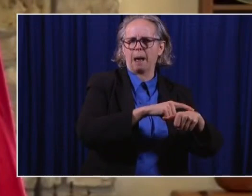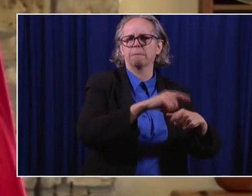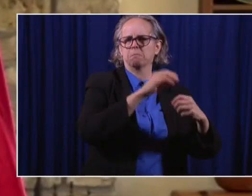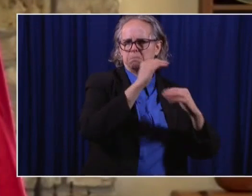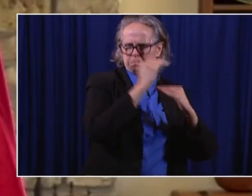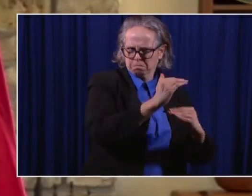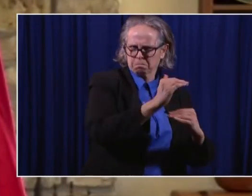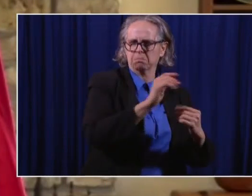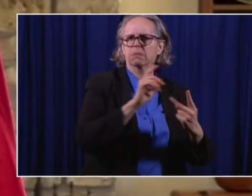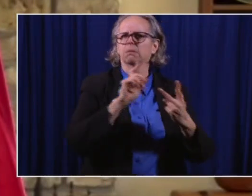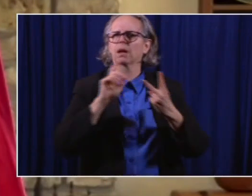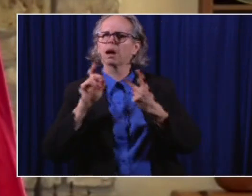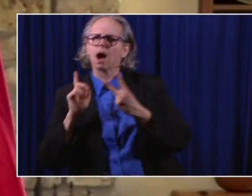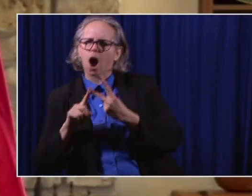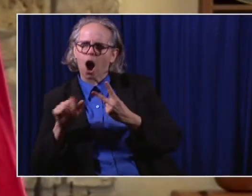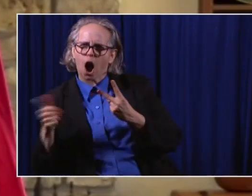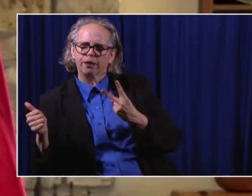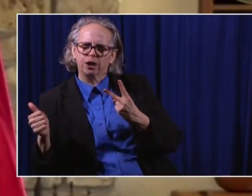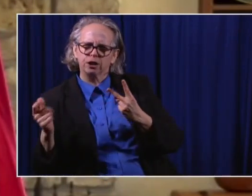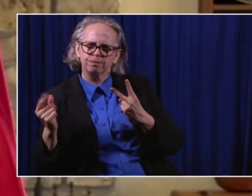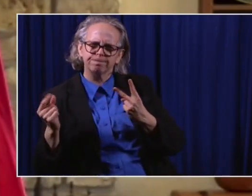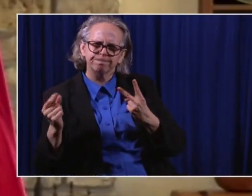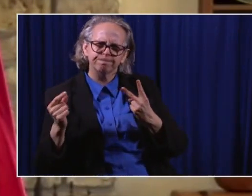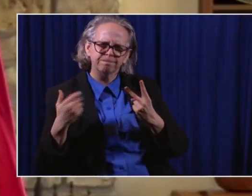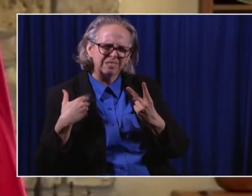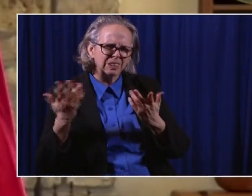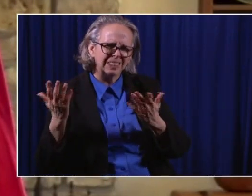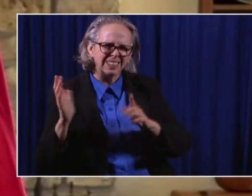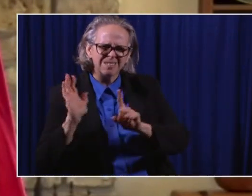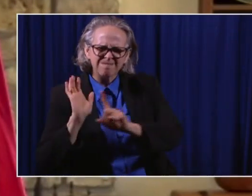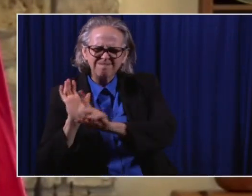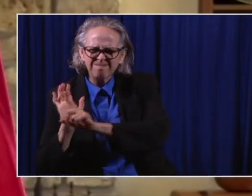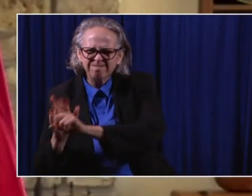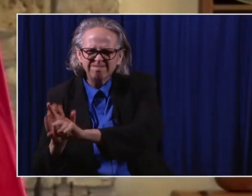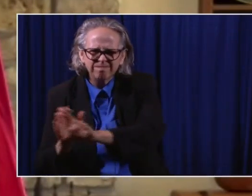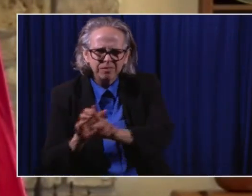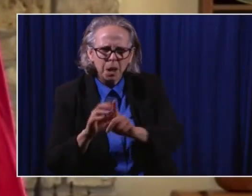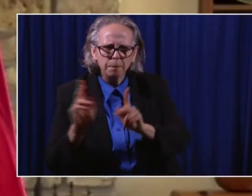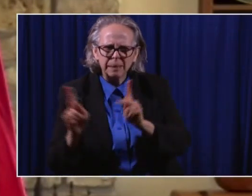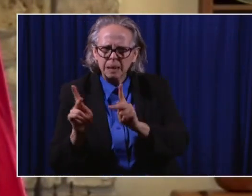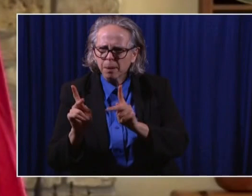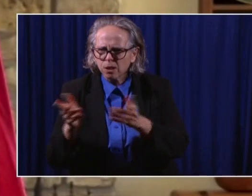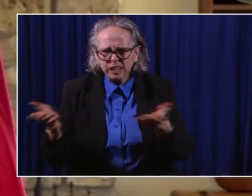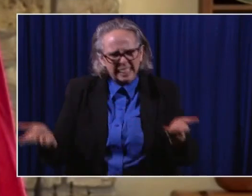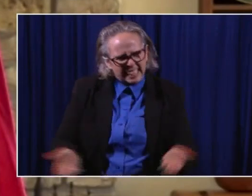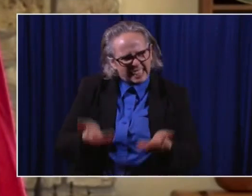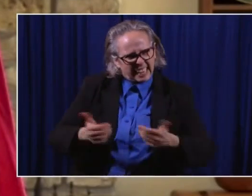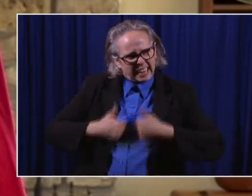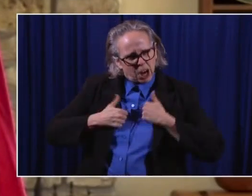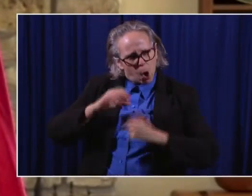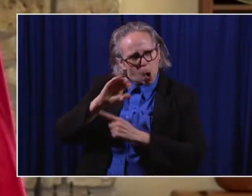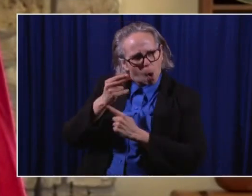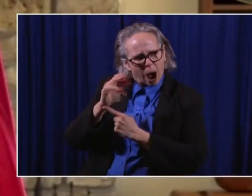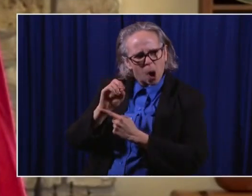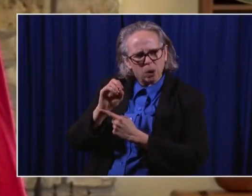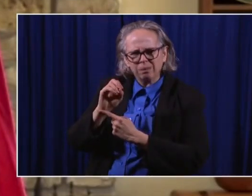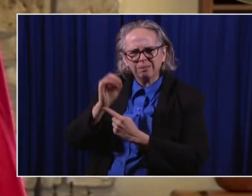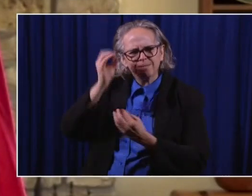I AM ASKING IN ADDITION TO THE ITSELF, I AM ASKING EACH OHIOAN EVERY DAY TO DO AT LEAST